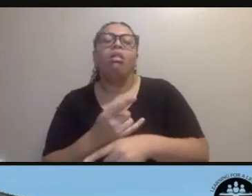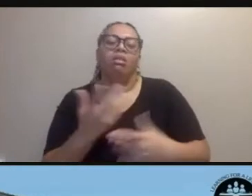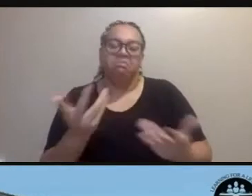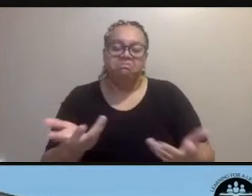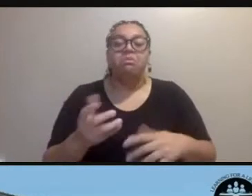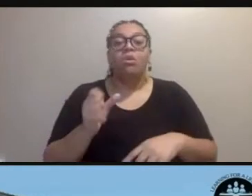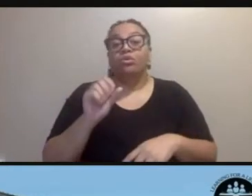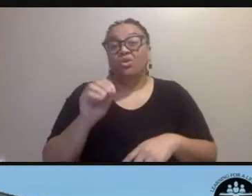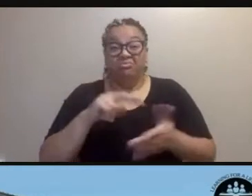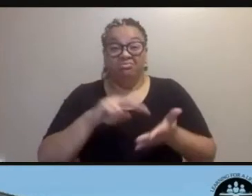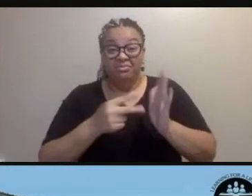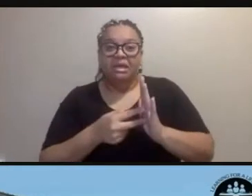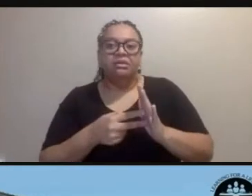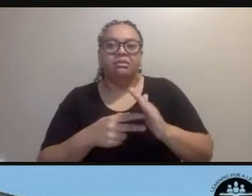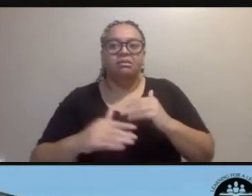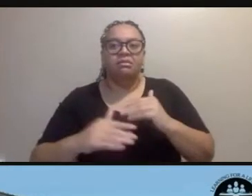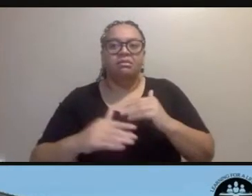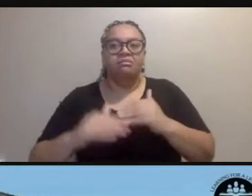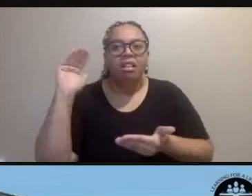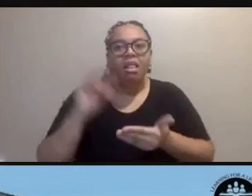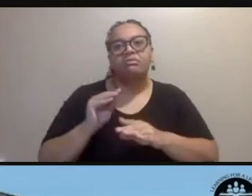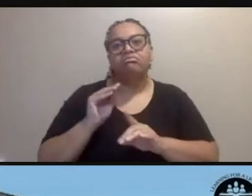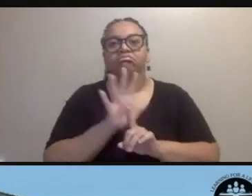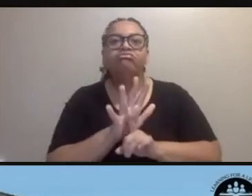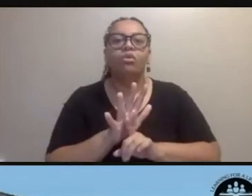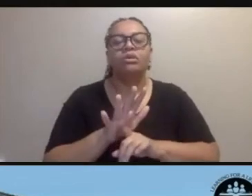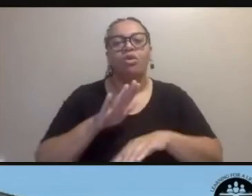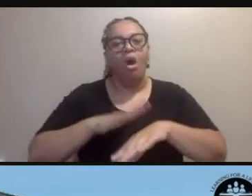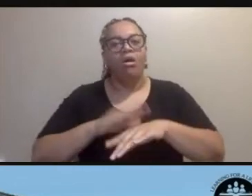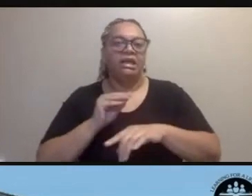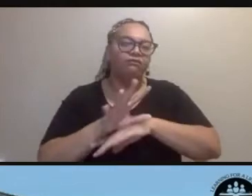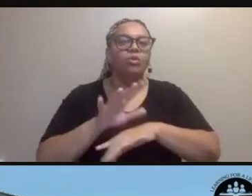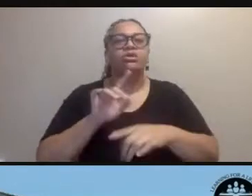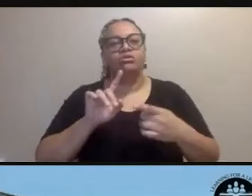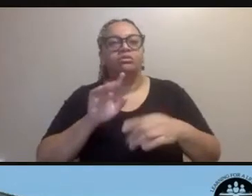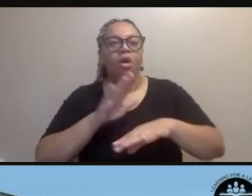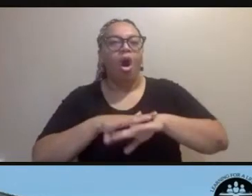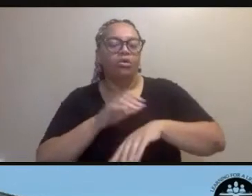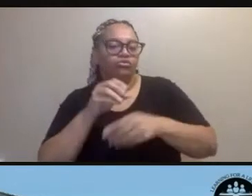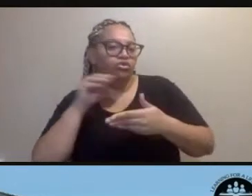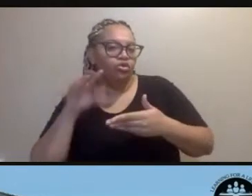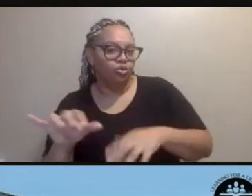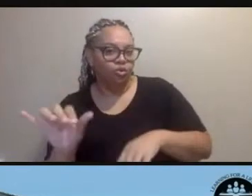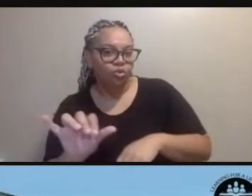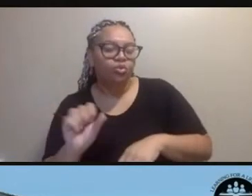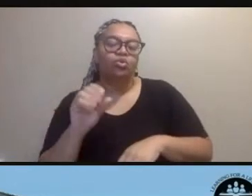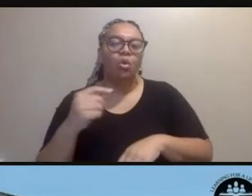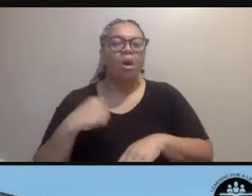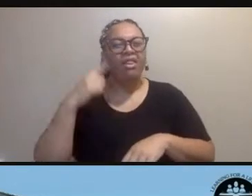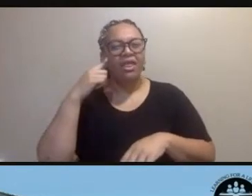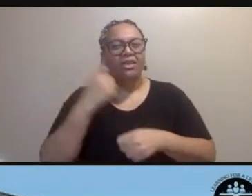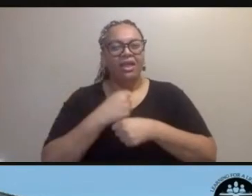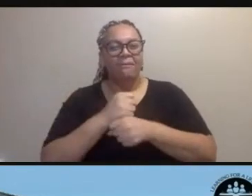UPON SUBSTITUTES WHEN THEY GET SUBSTITUTES.